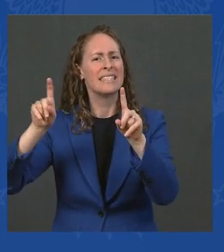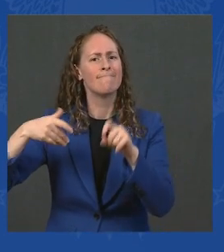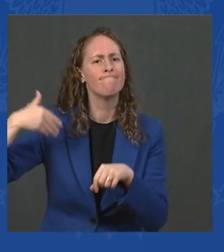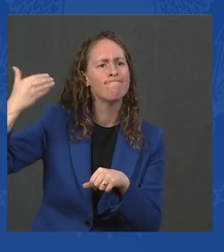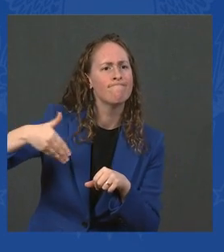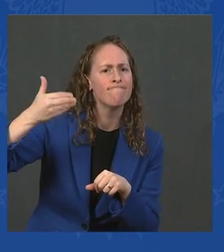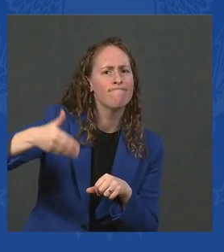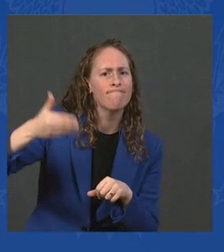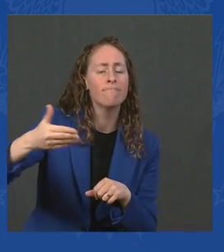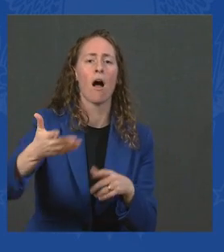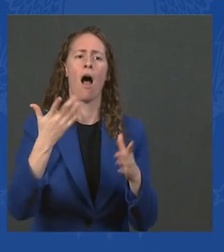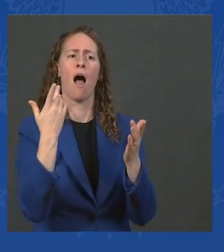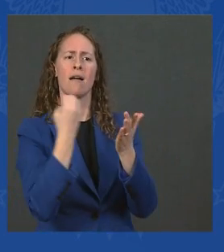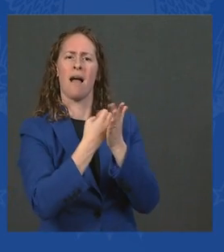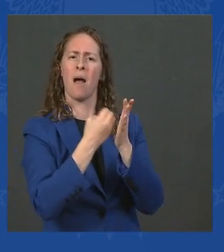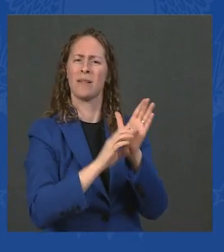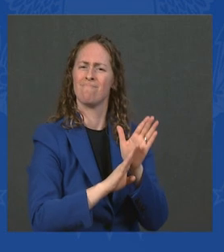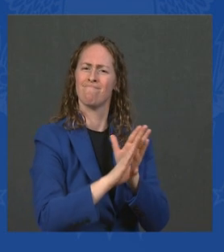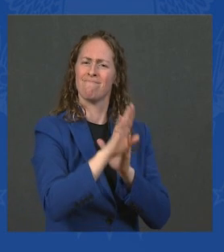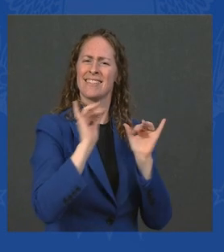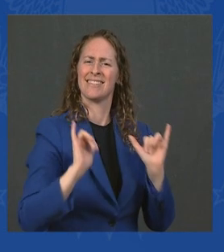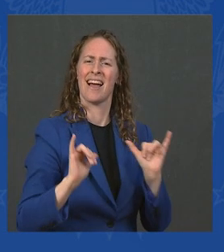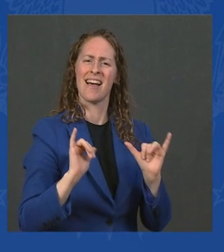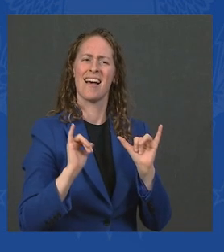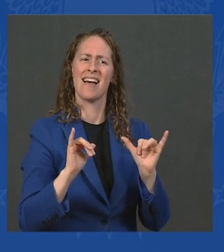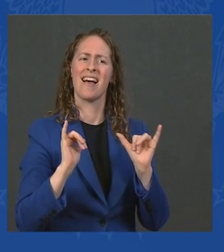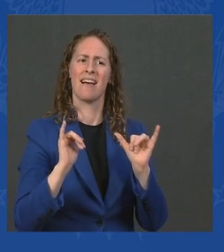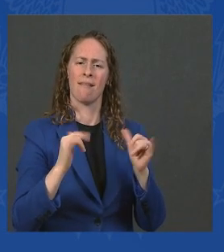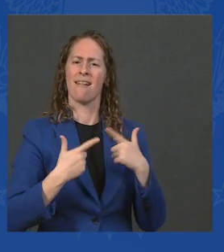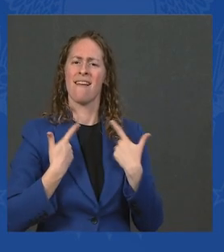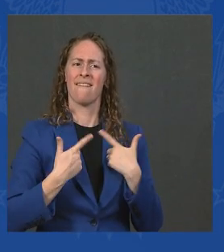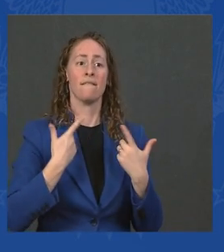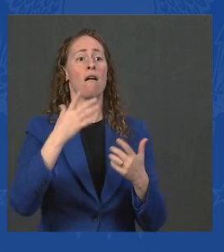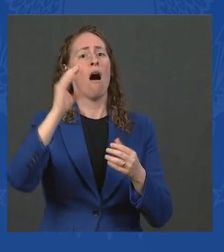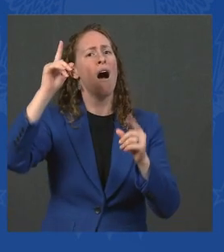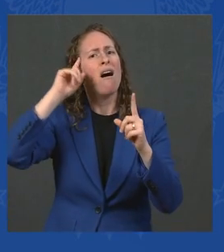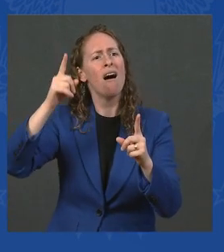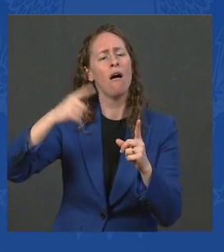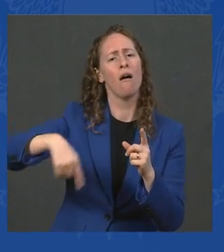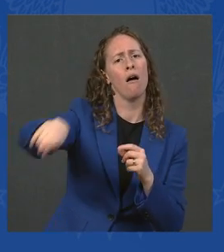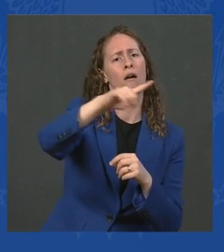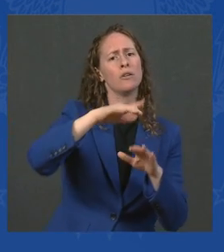And six is keep our children safe and in school, and schools open.